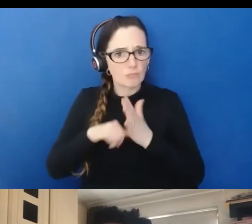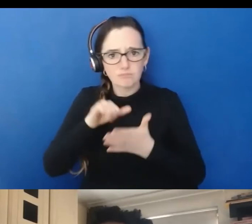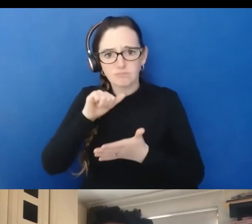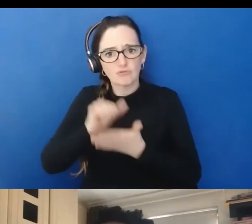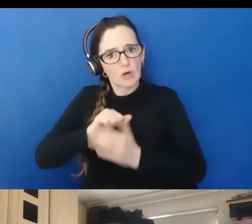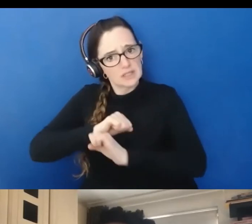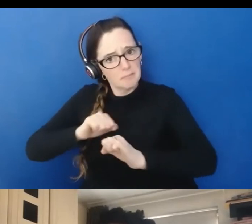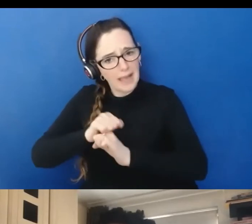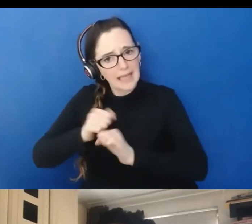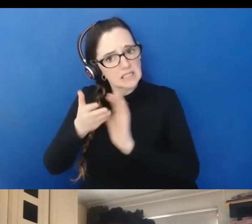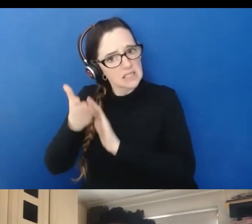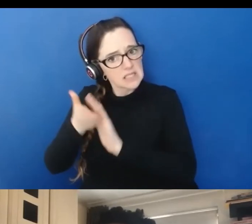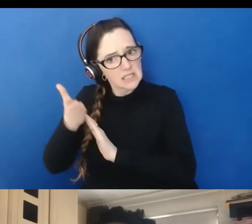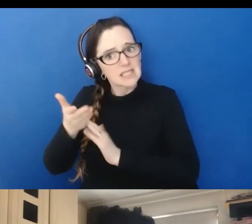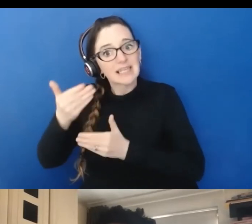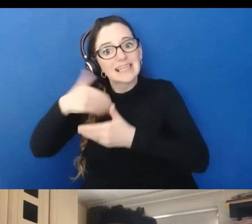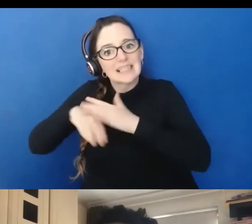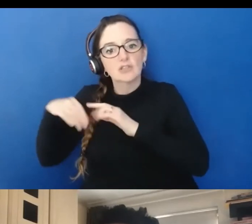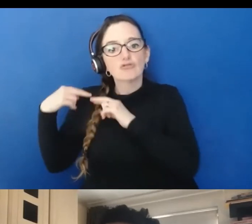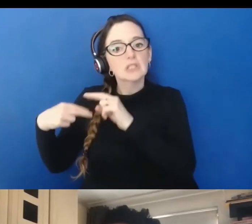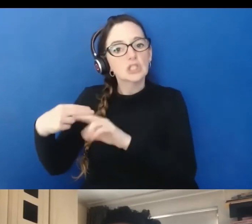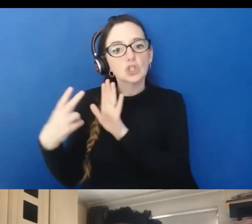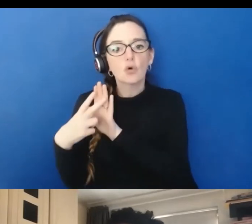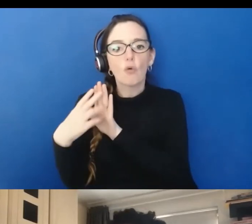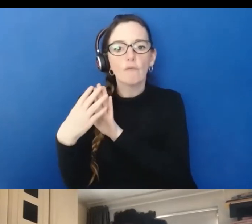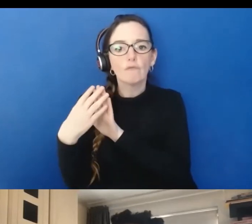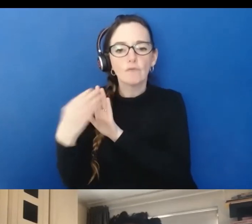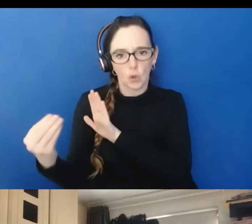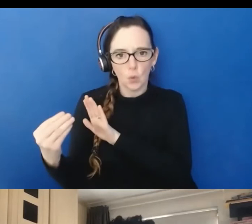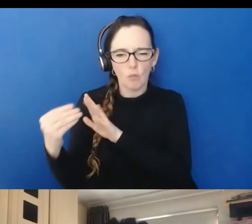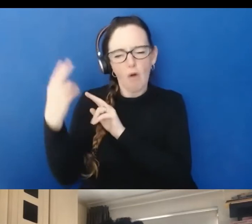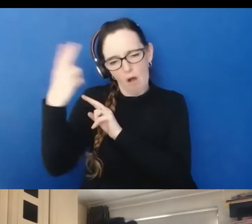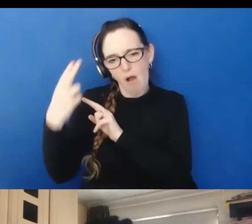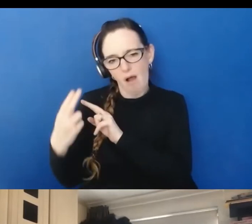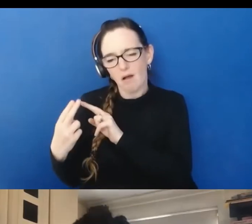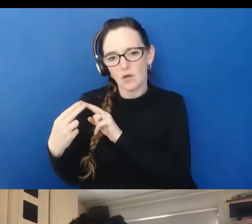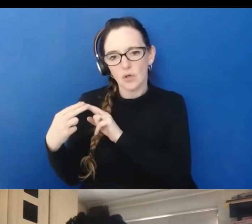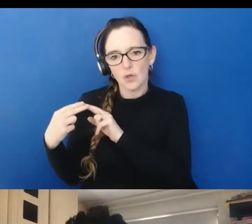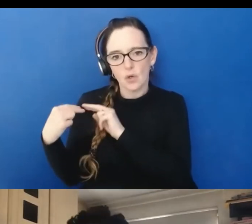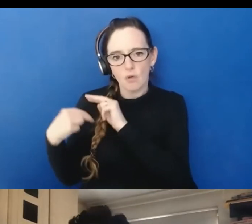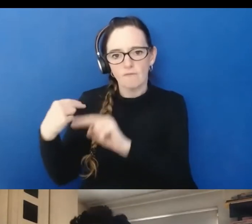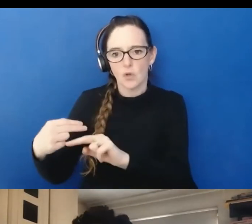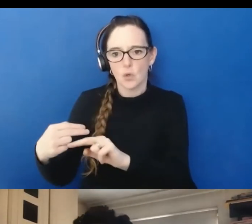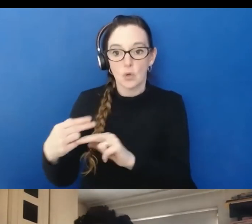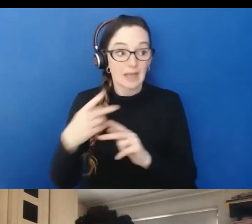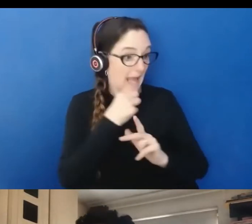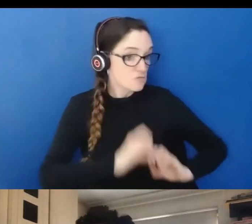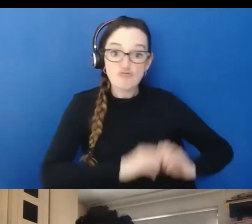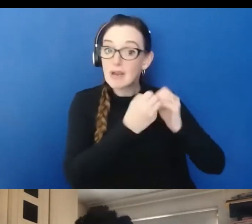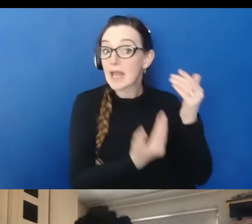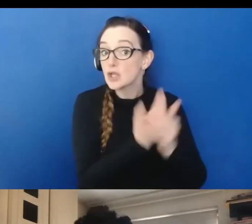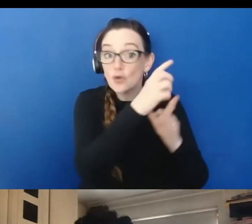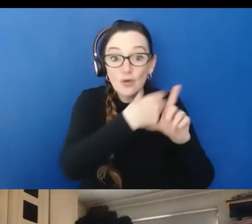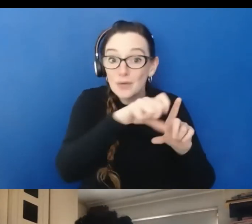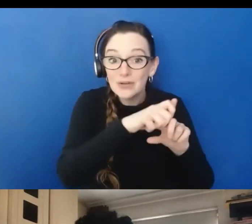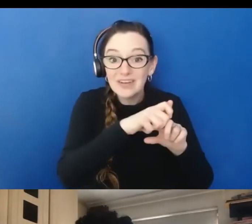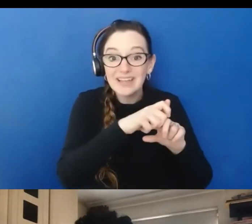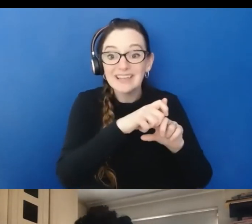are actually able to create new communities and of course unfortunately we will miss some